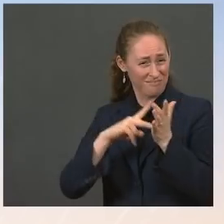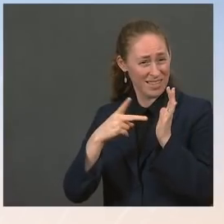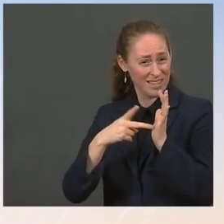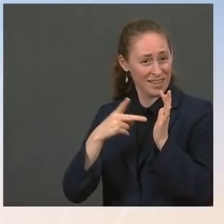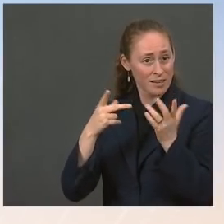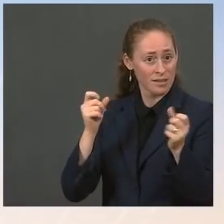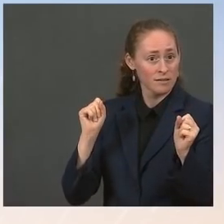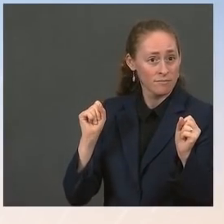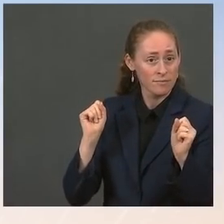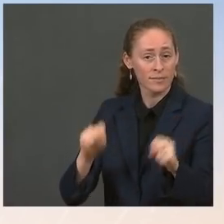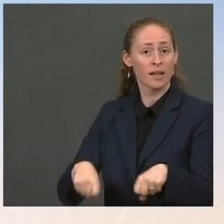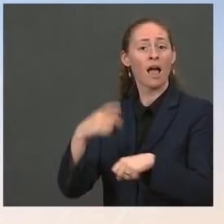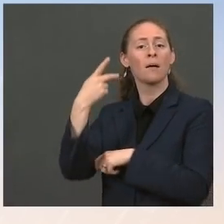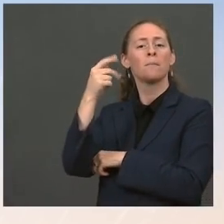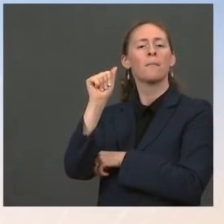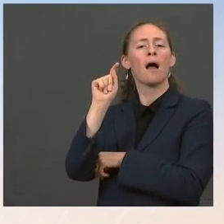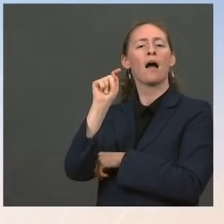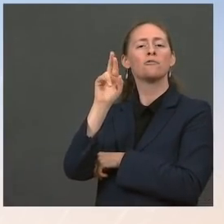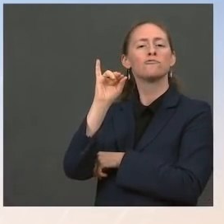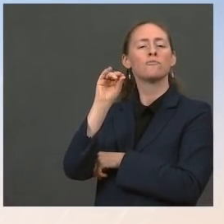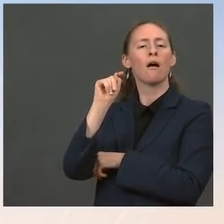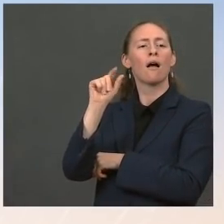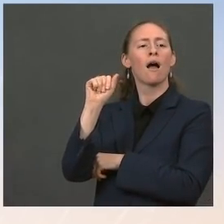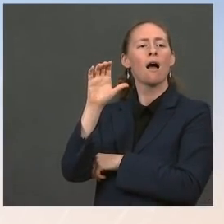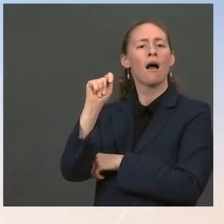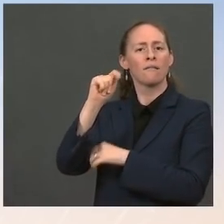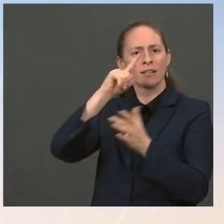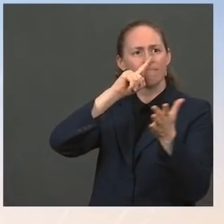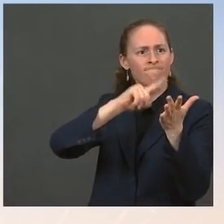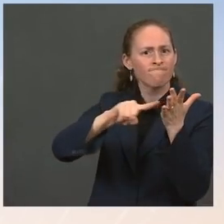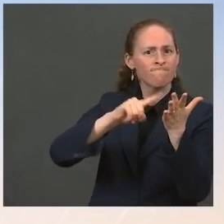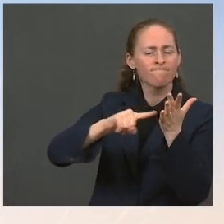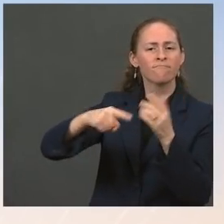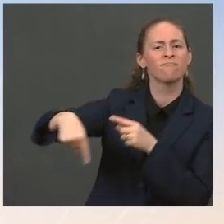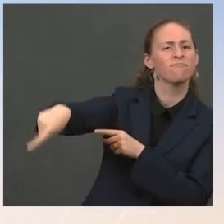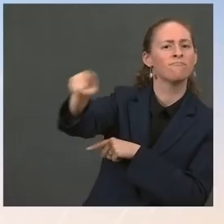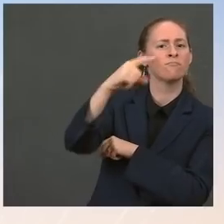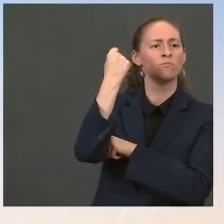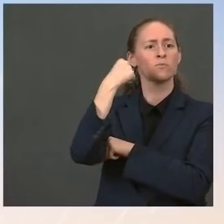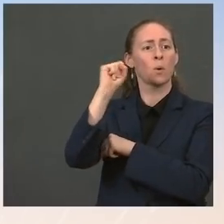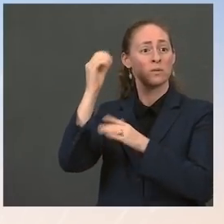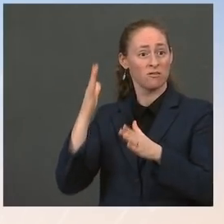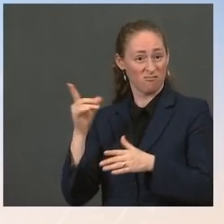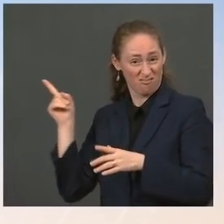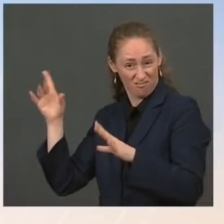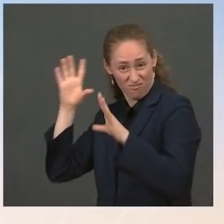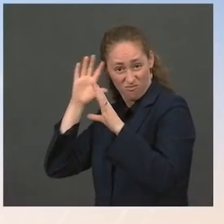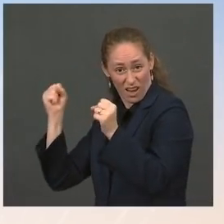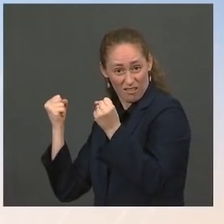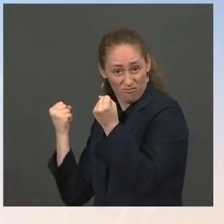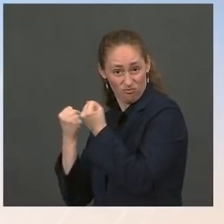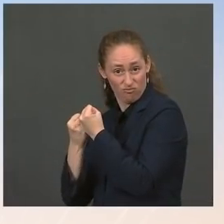to investigate some of these school board protestors. So, would the administration be okay with the FBI using the PATRIOT